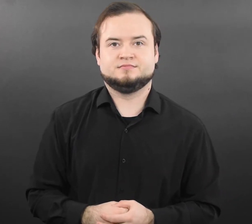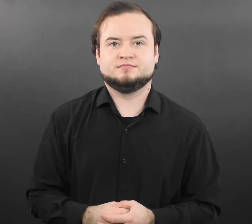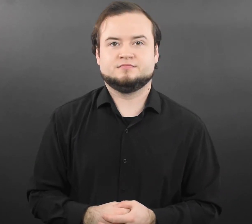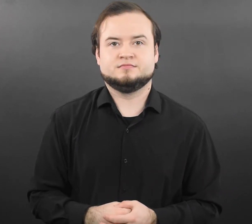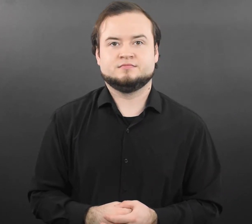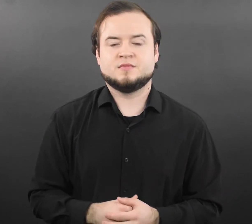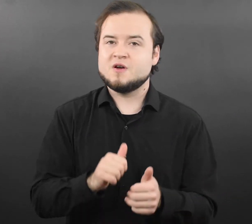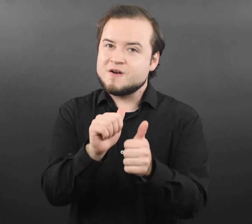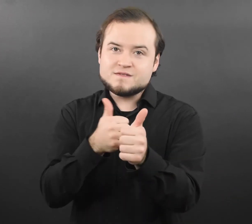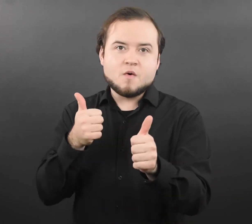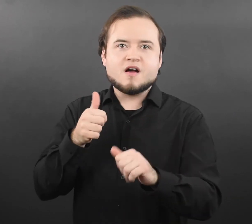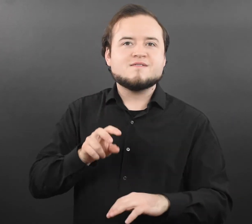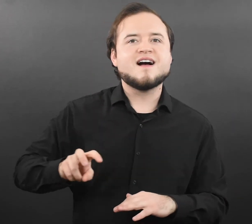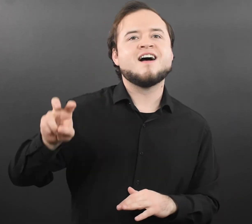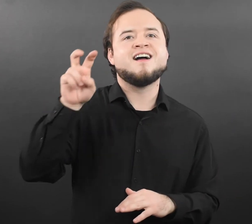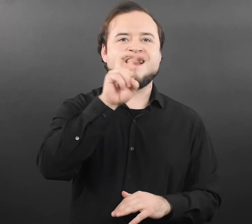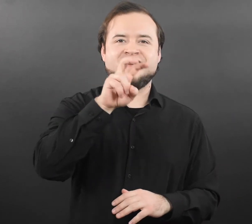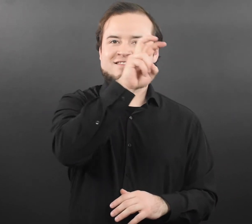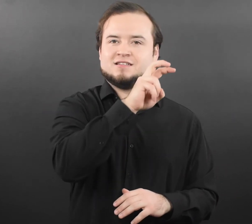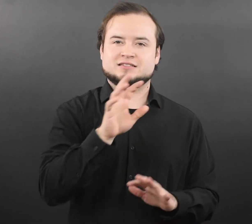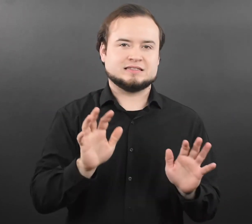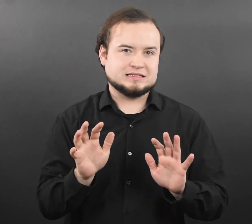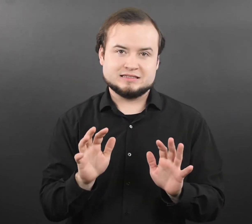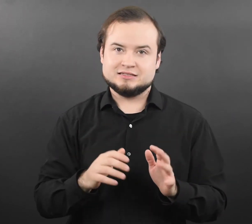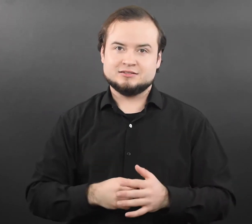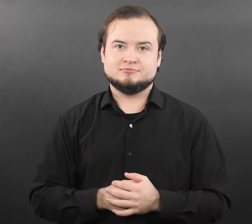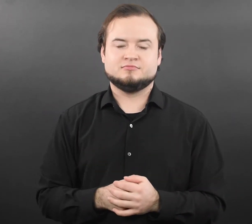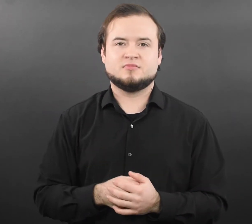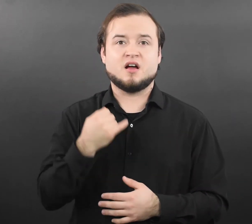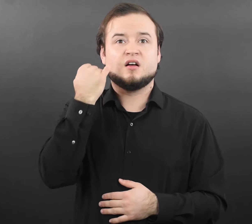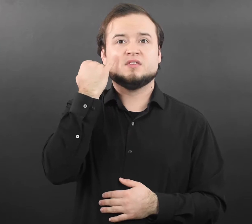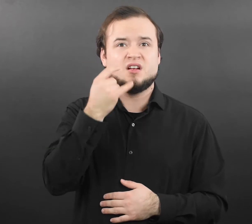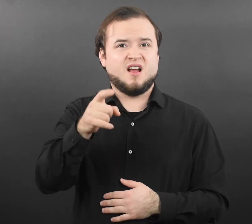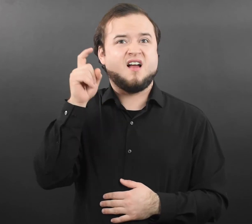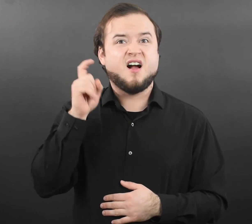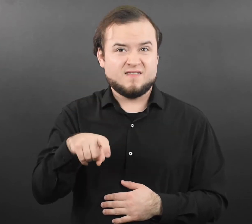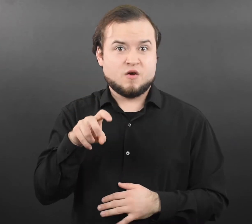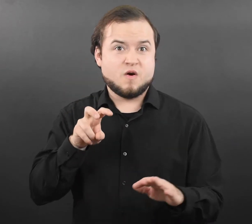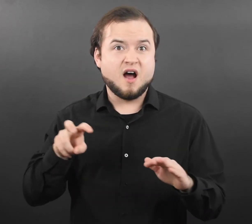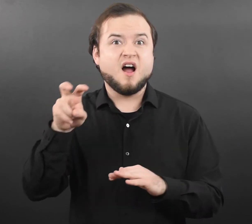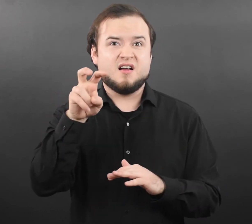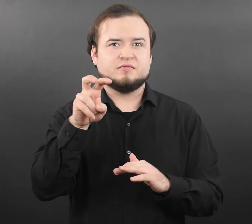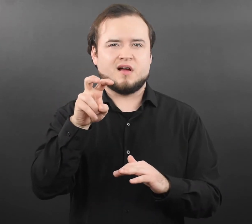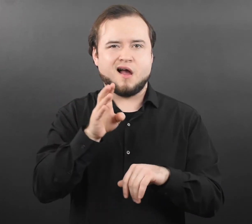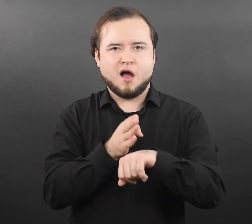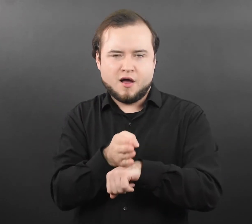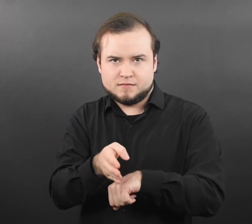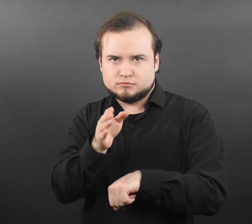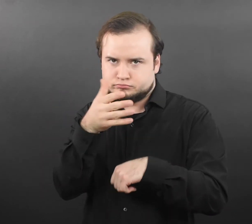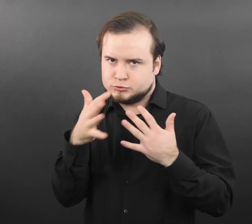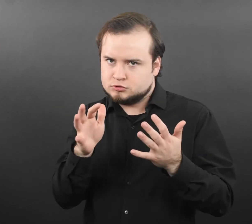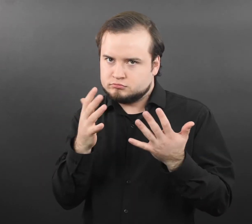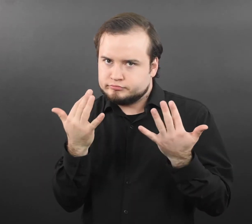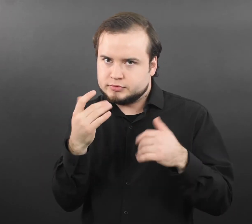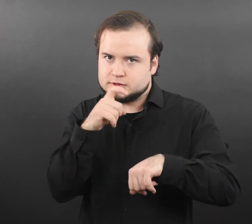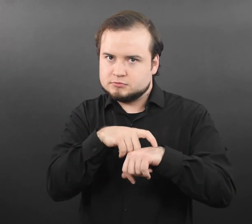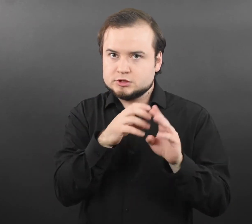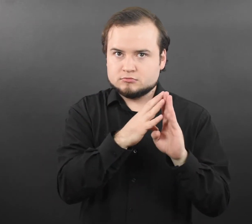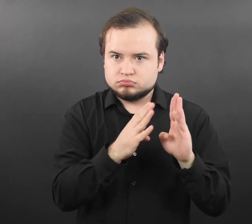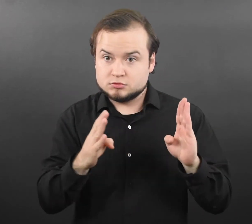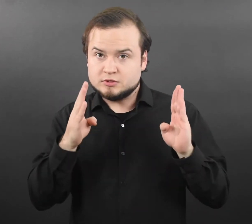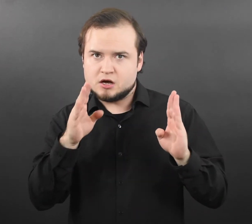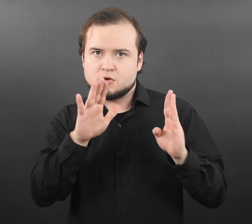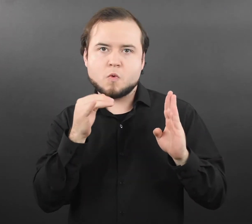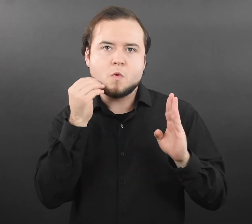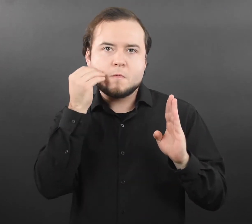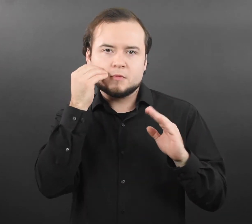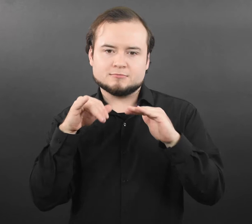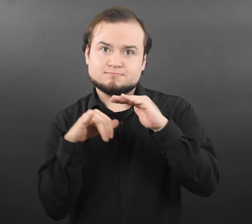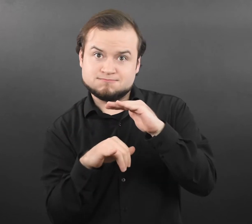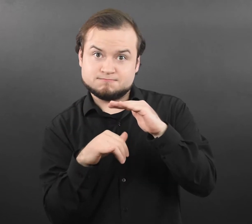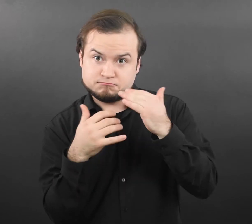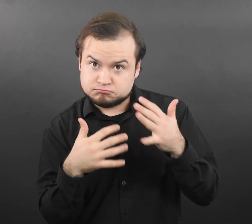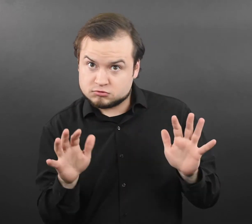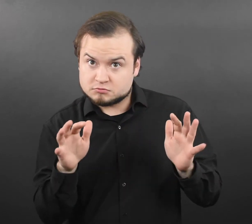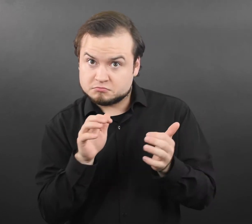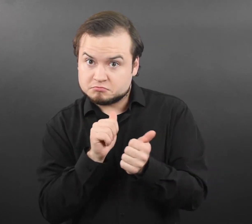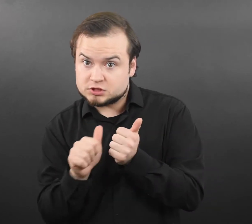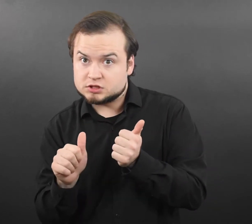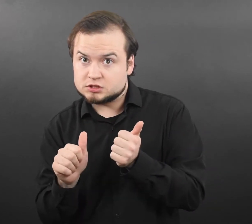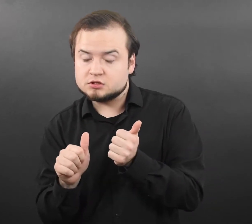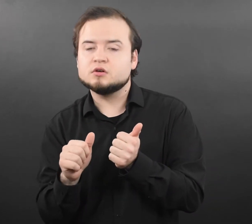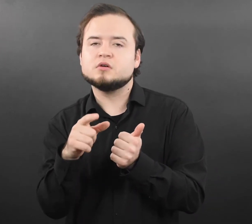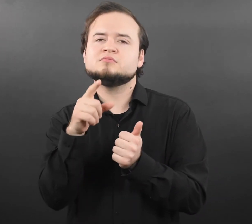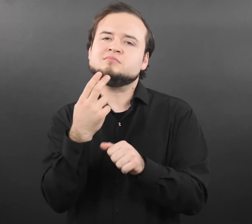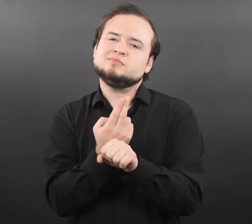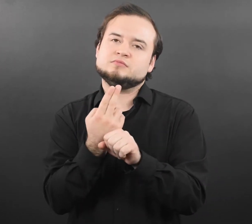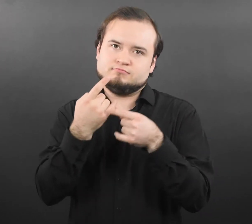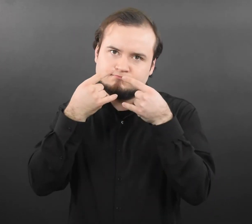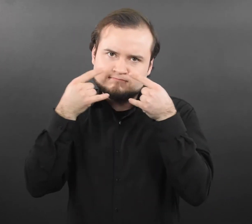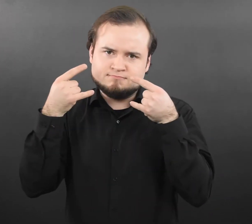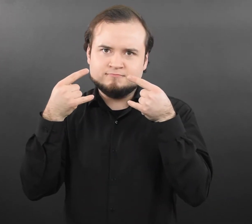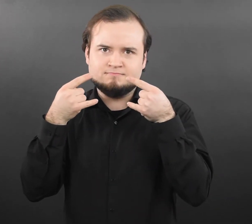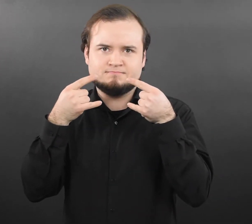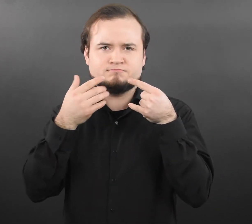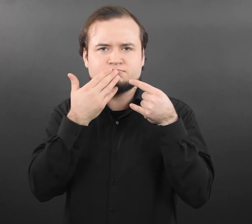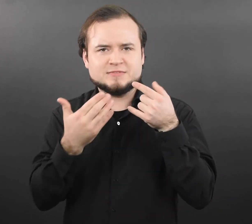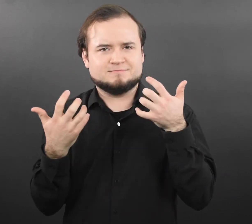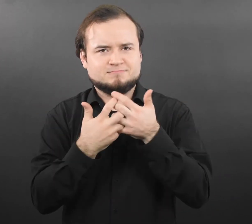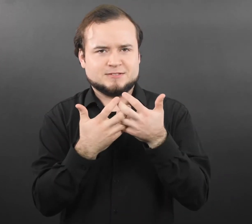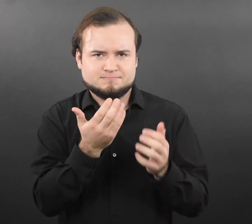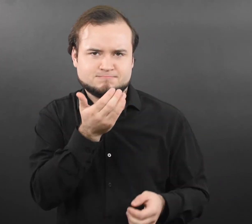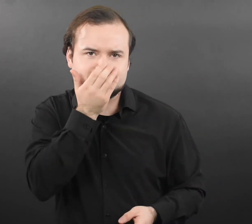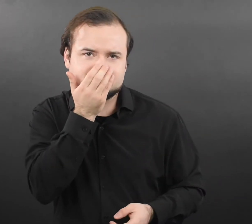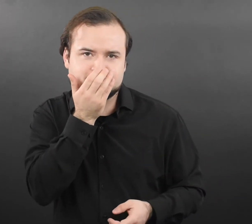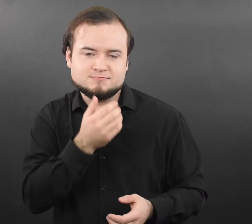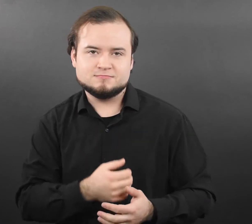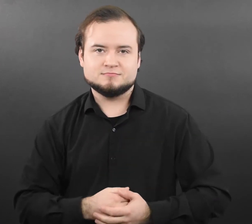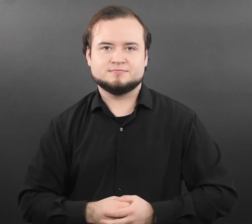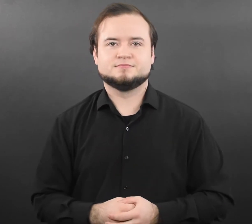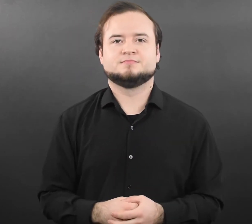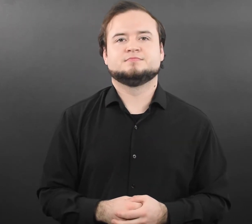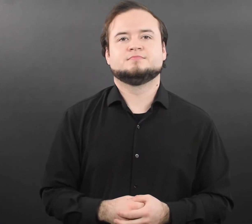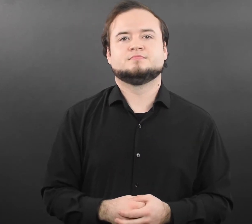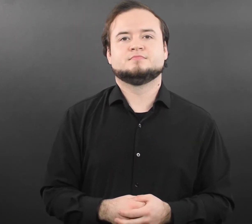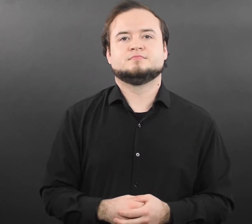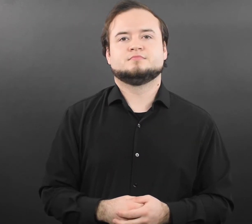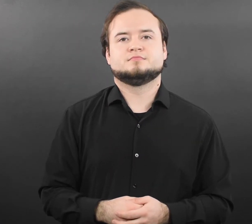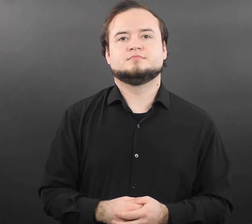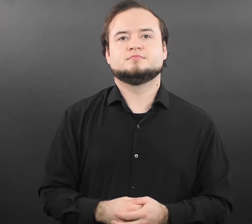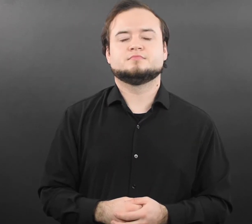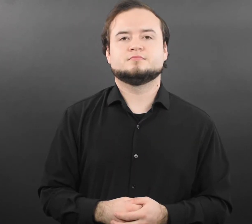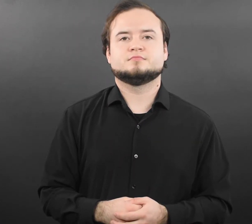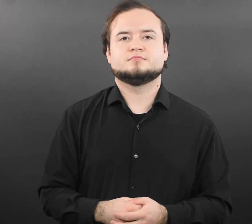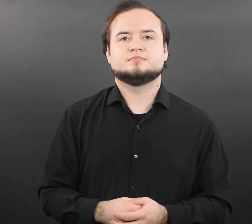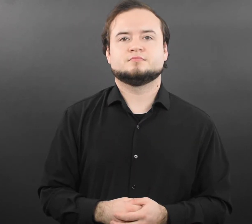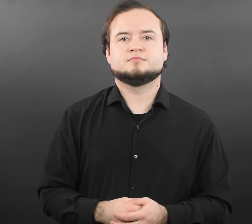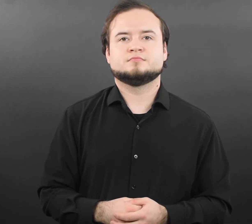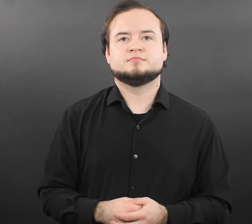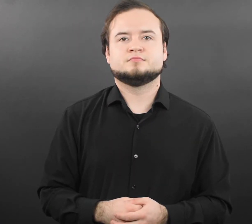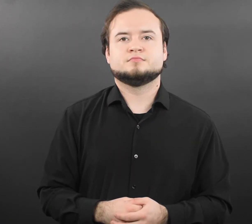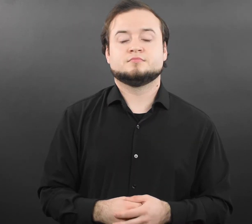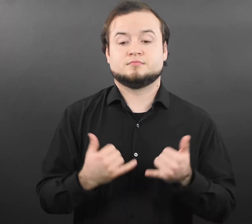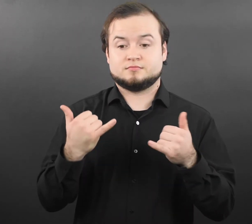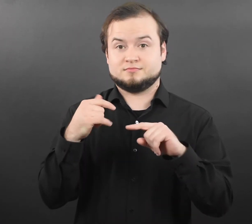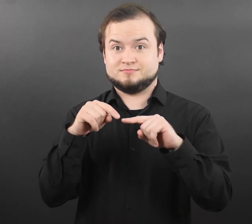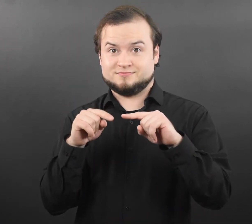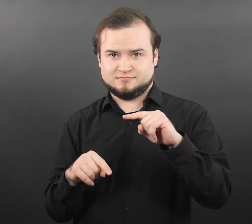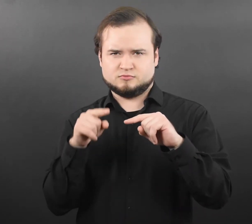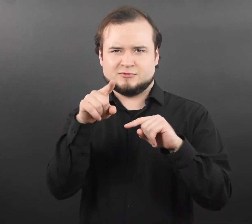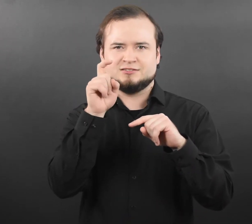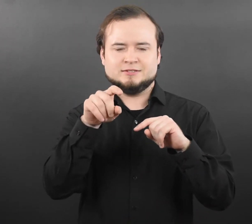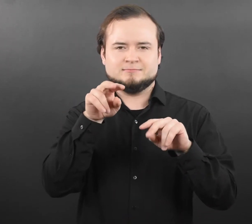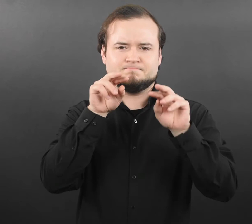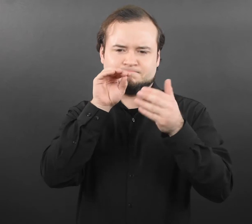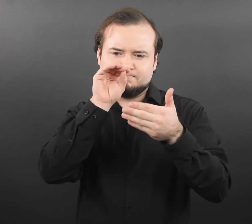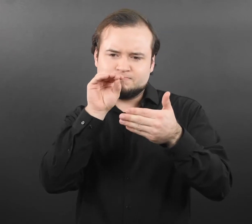Avoid travel. If you must travel after your period to stay home ends, wear a well-fitting mask.